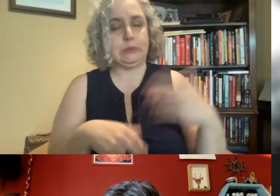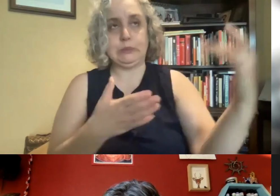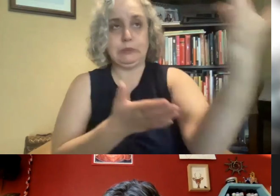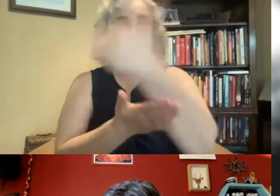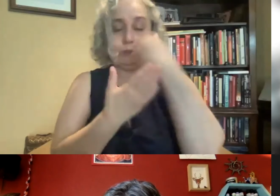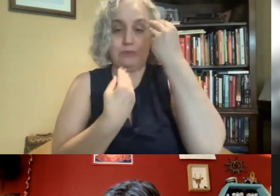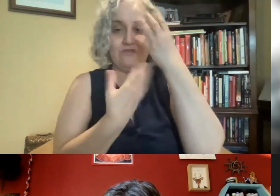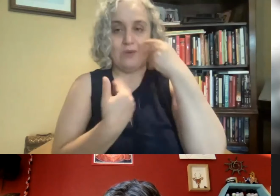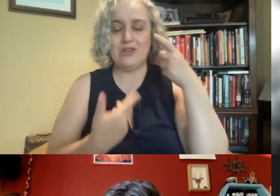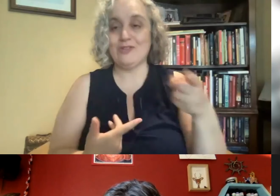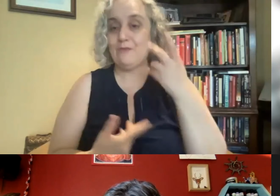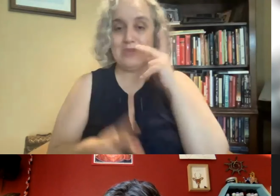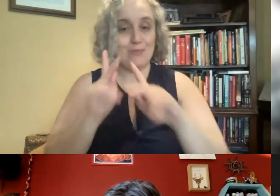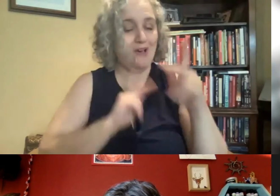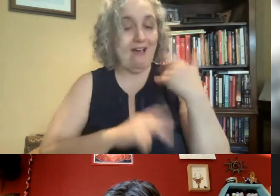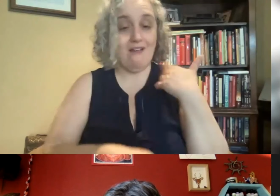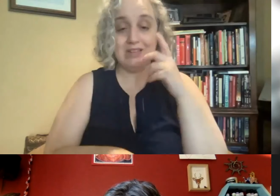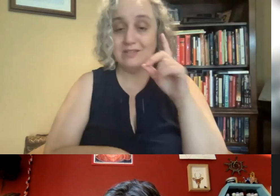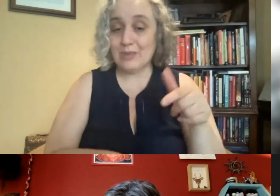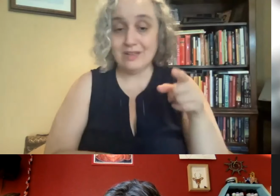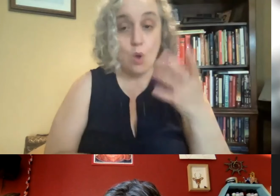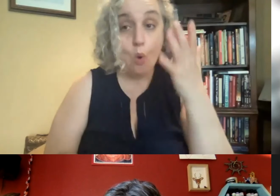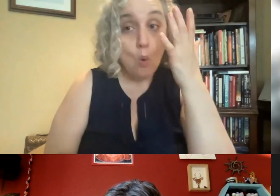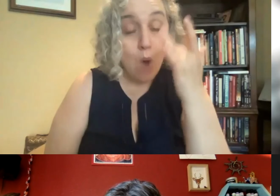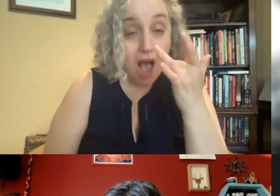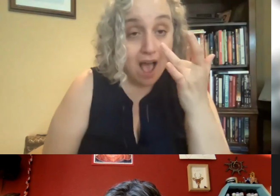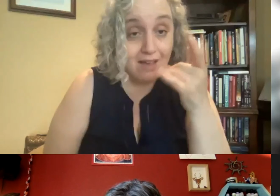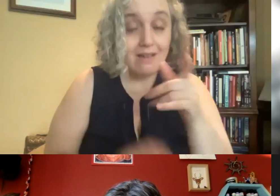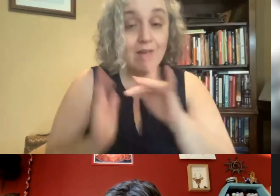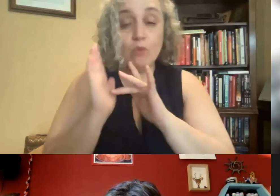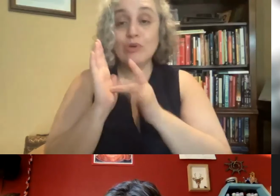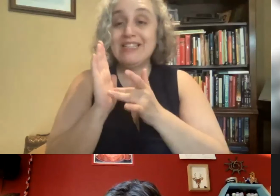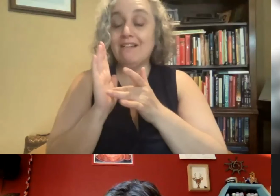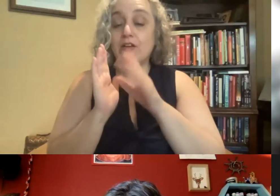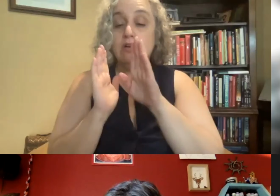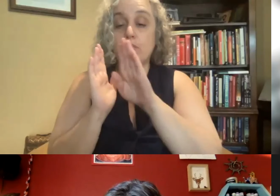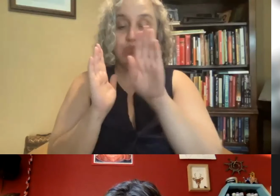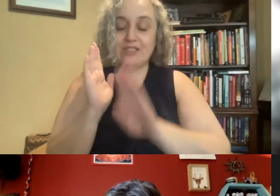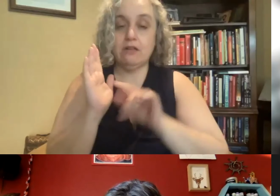some people with disability because most of them, not all of them, but most of them,